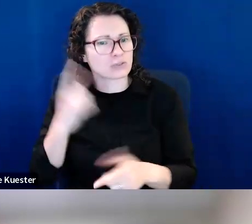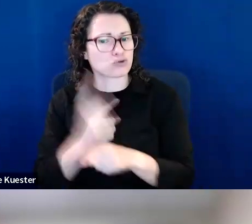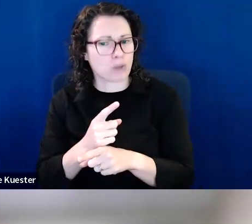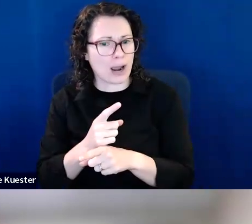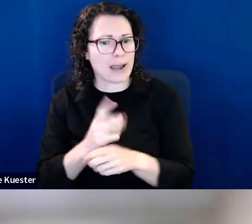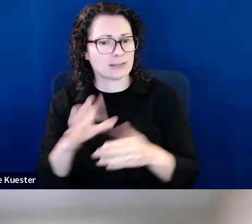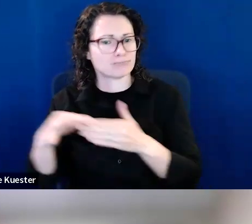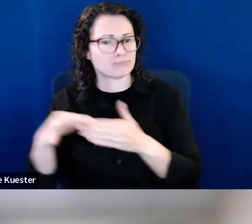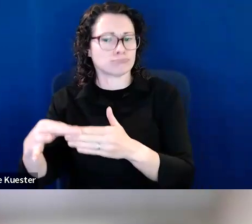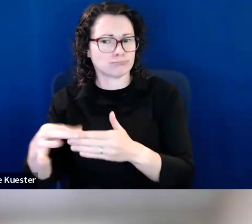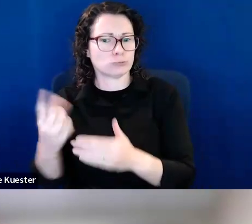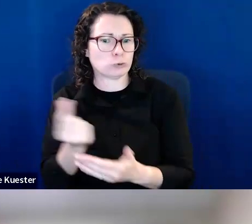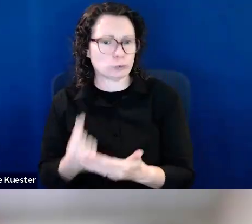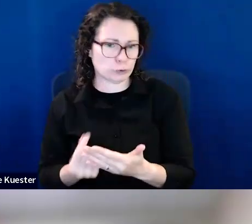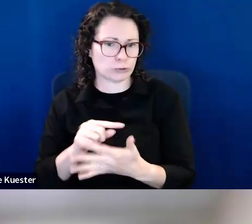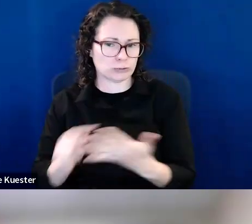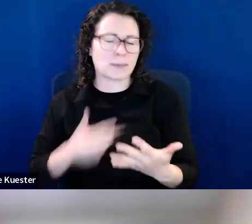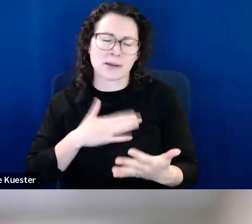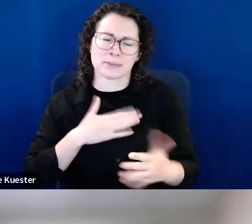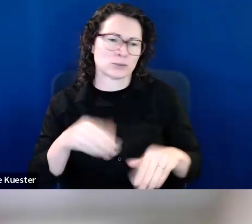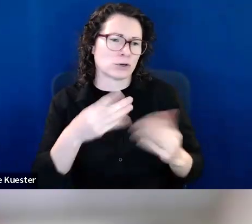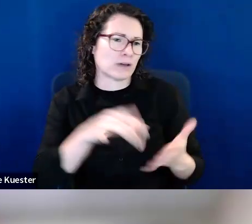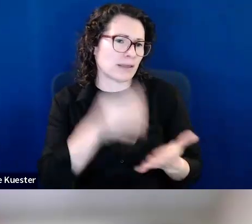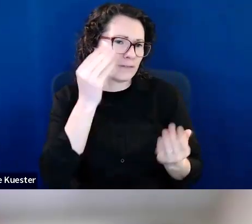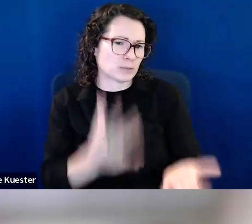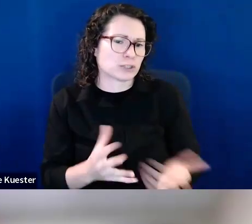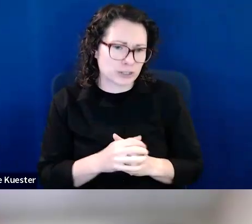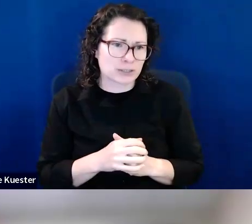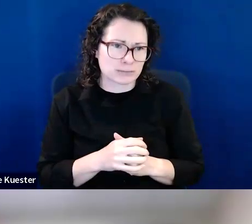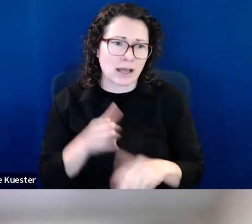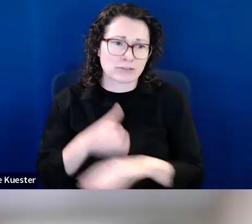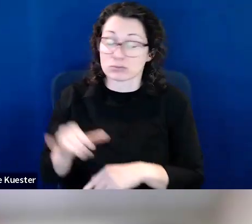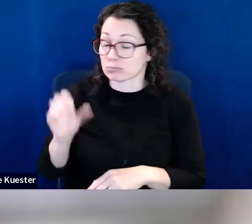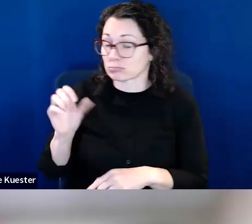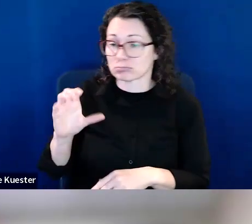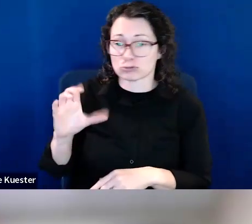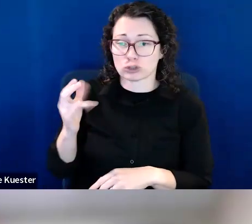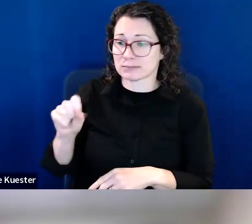So I am happy to provide that information um after that. That's great. If it if it's in the report,